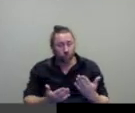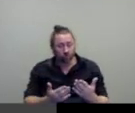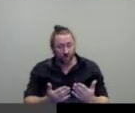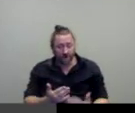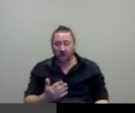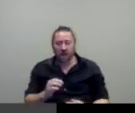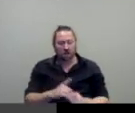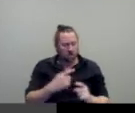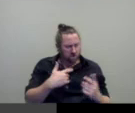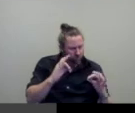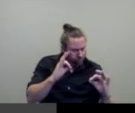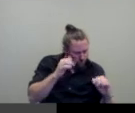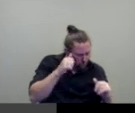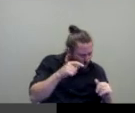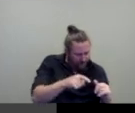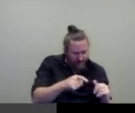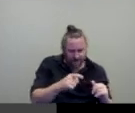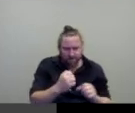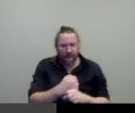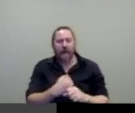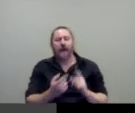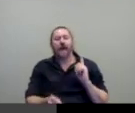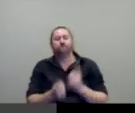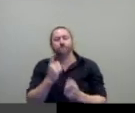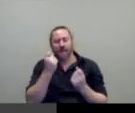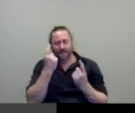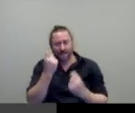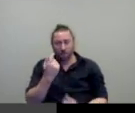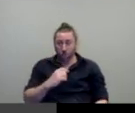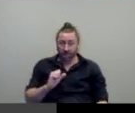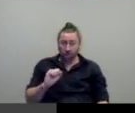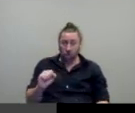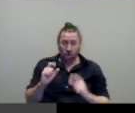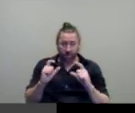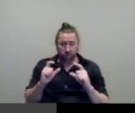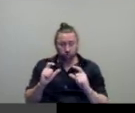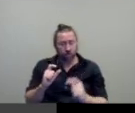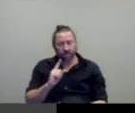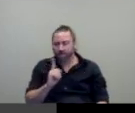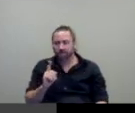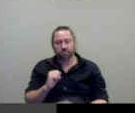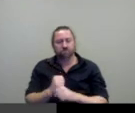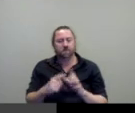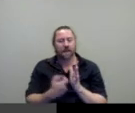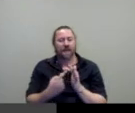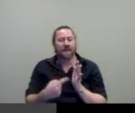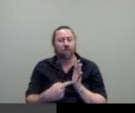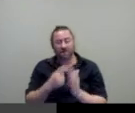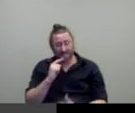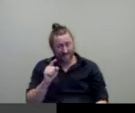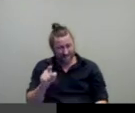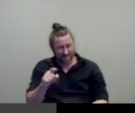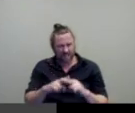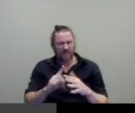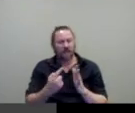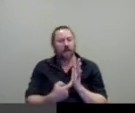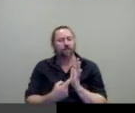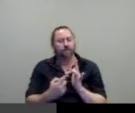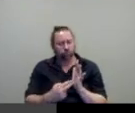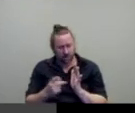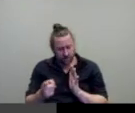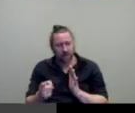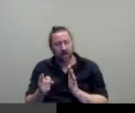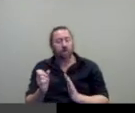to light through her photography instead Farren suggests she's imbuing the dress with an aesthetic